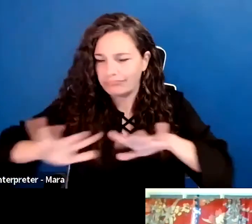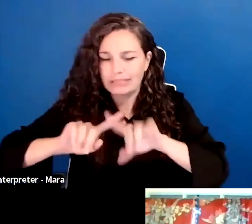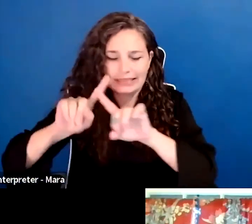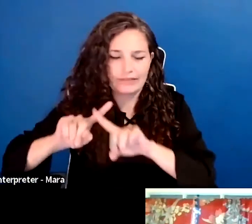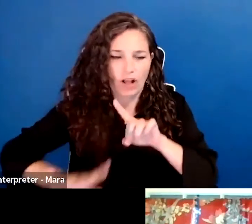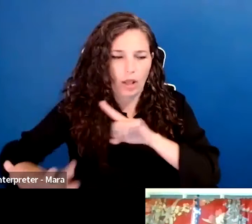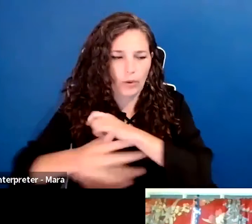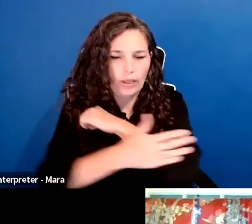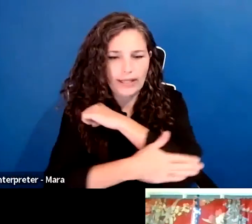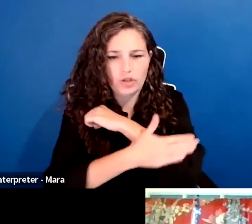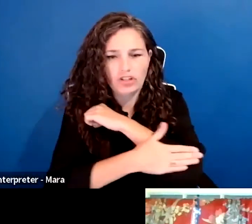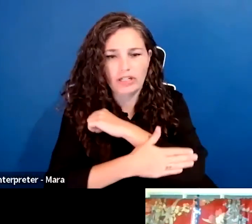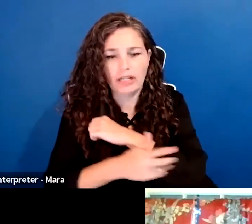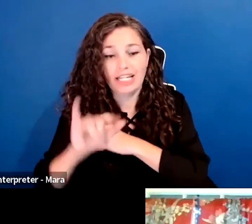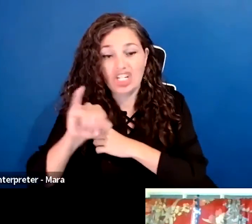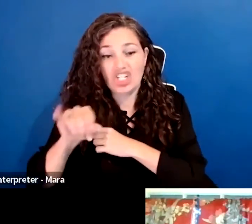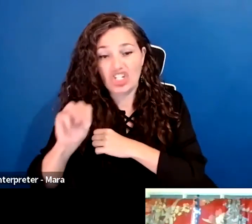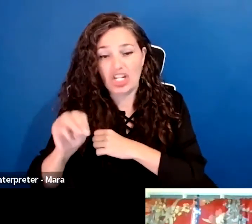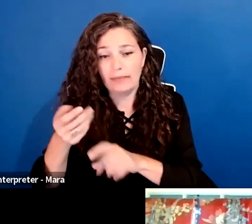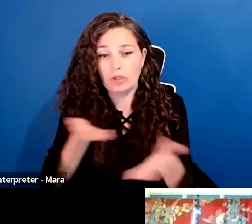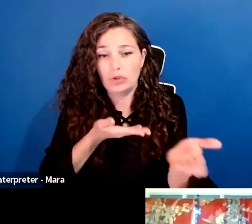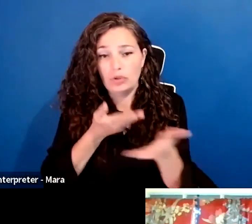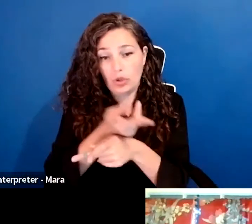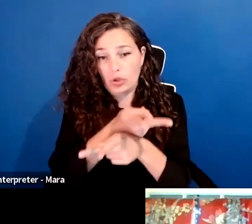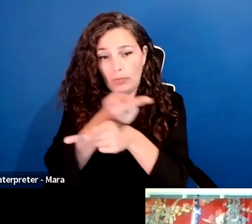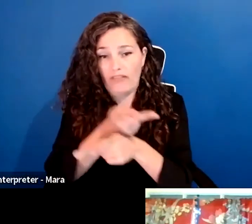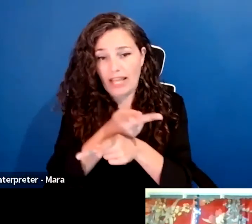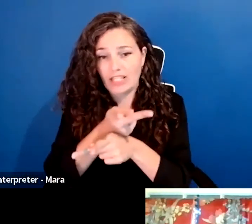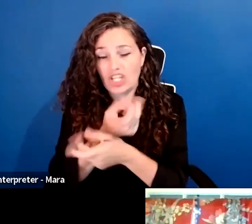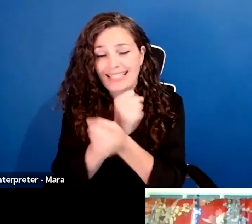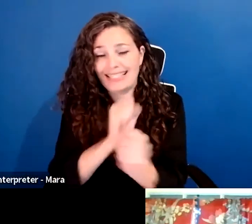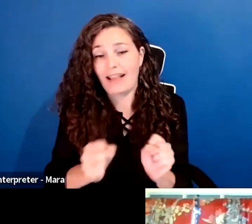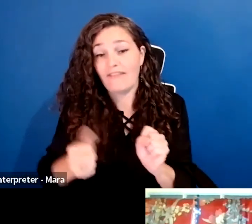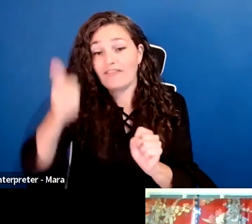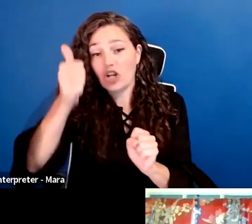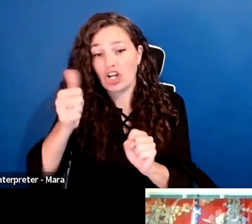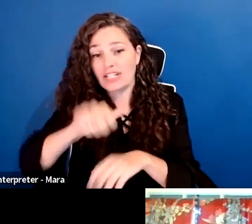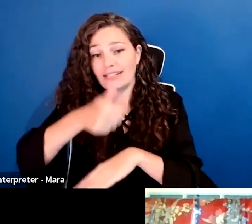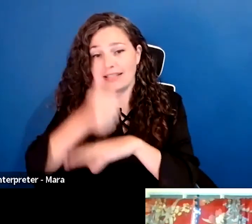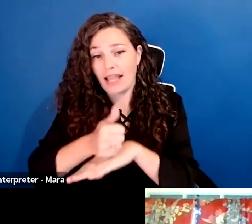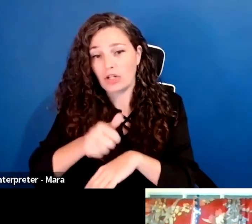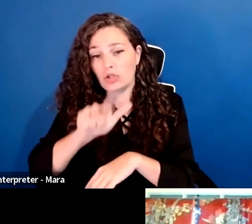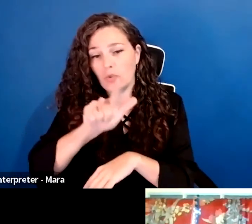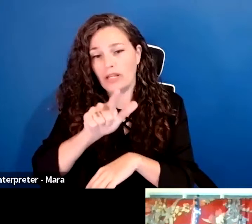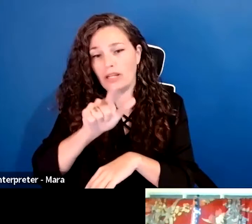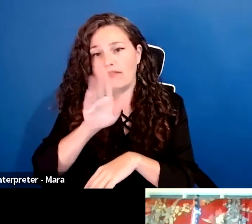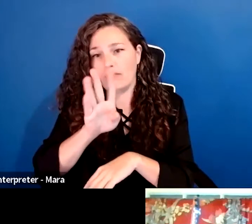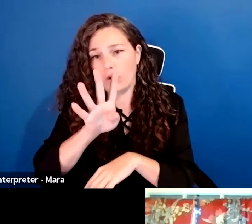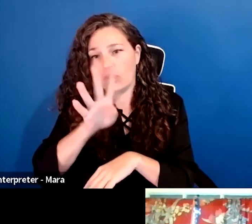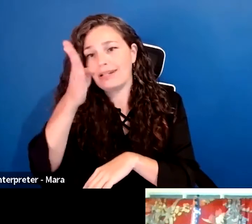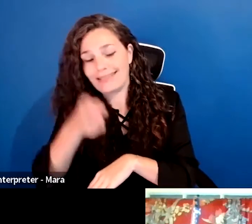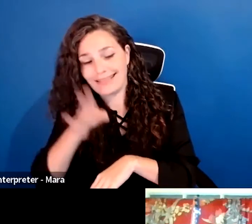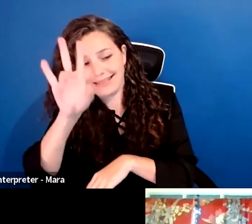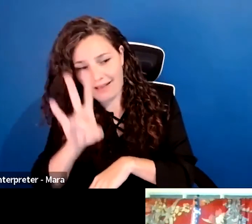Jim supervises the Safer Set 24 7 hotline servicing members around the clock, safety and working conditions.